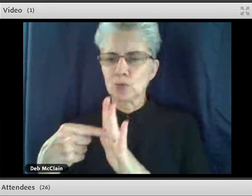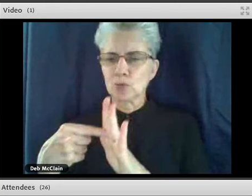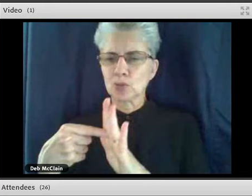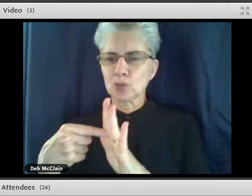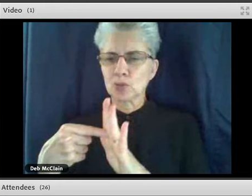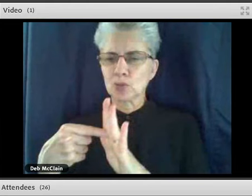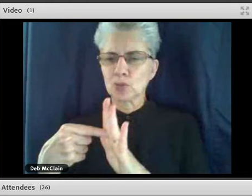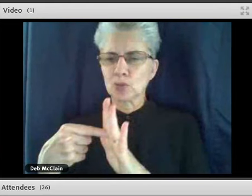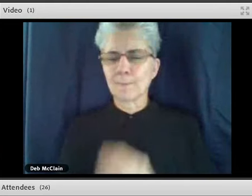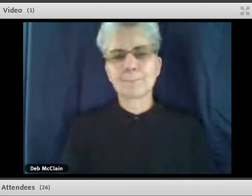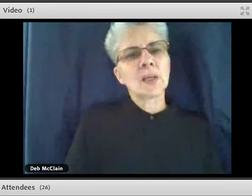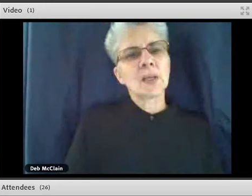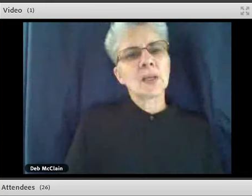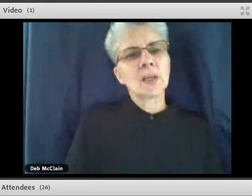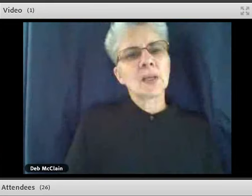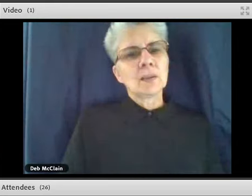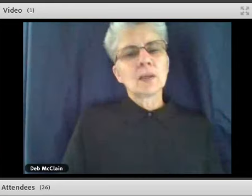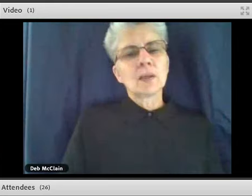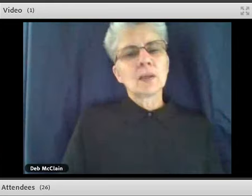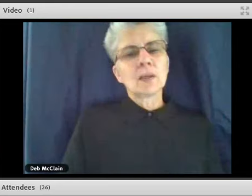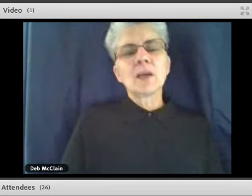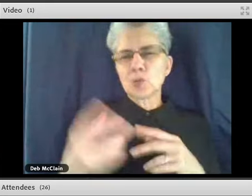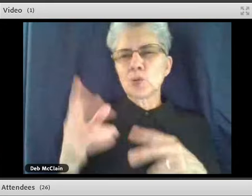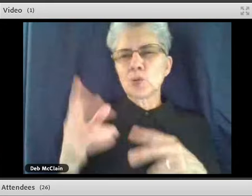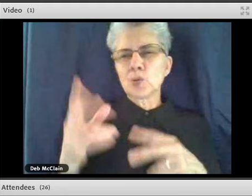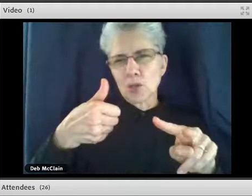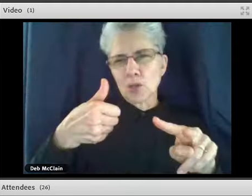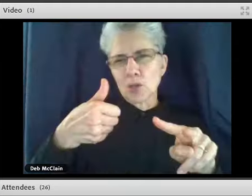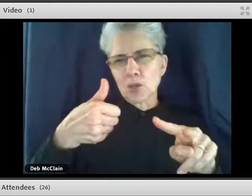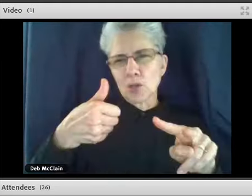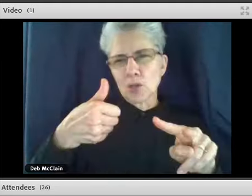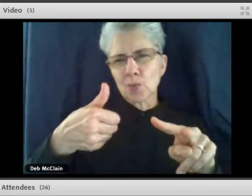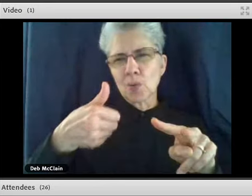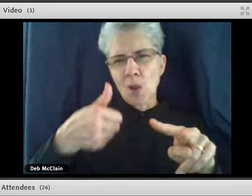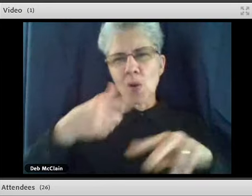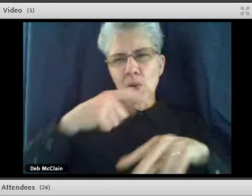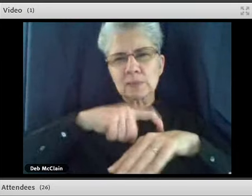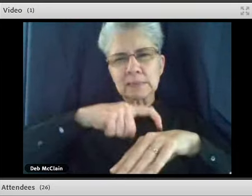Okay. And so, I've got some screenshots of these things. Just kind of real quickly, I'm going to flash through them.